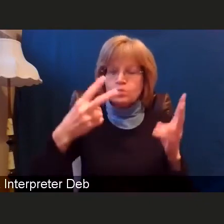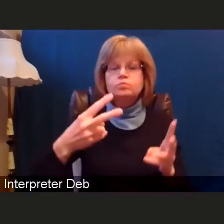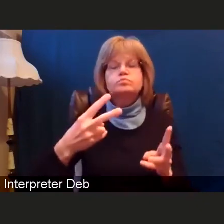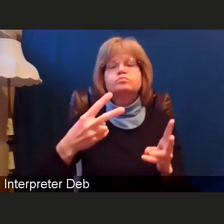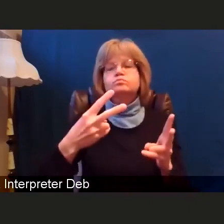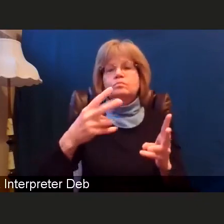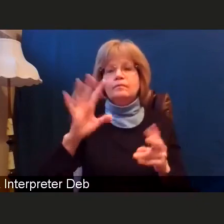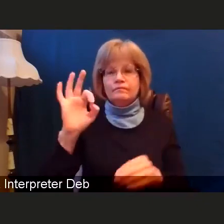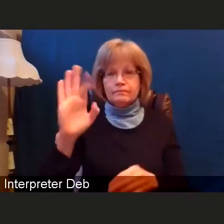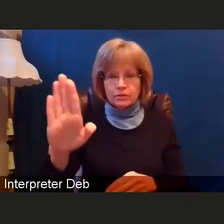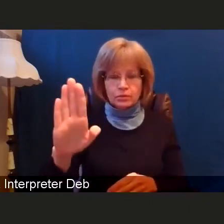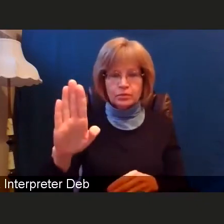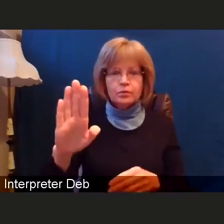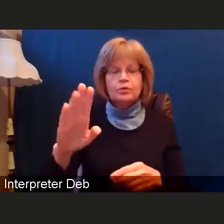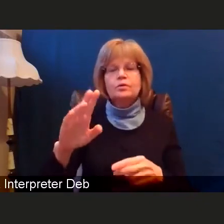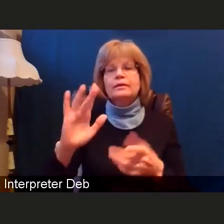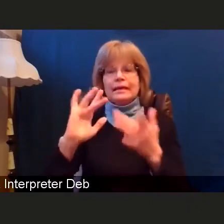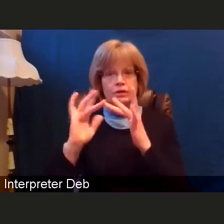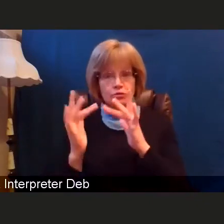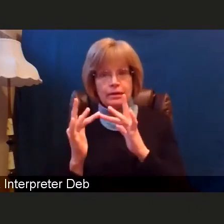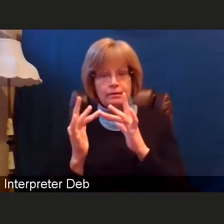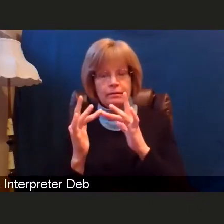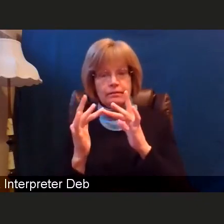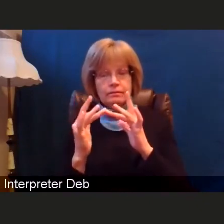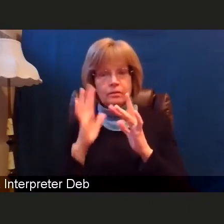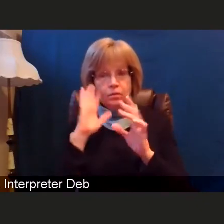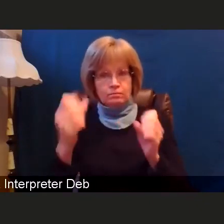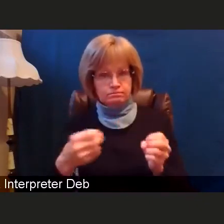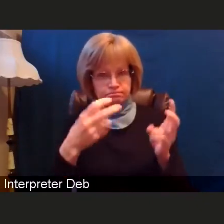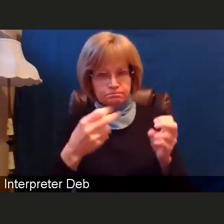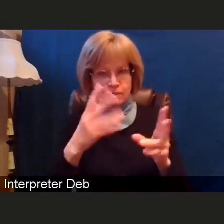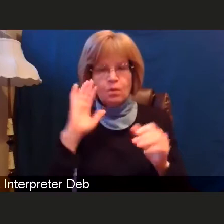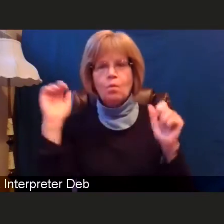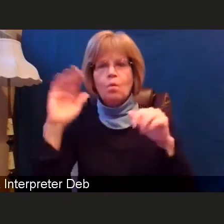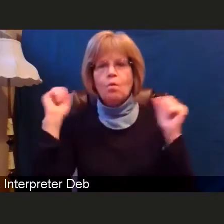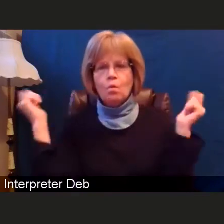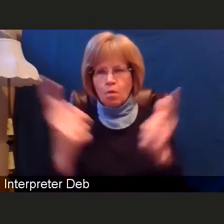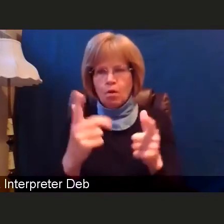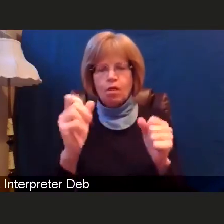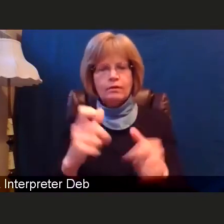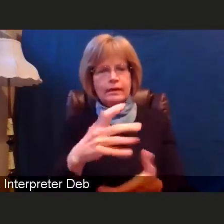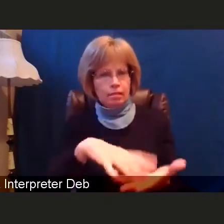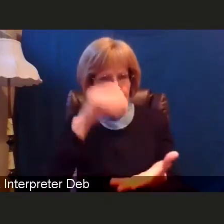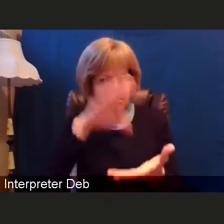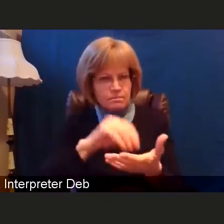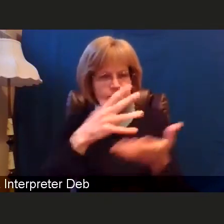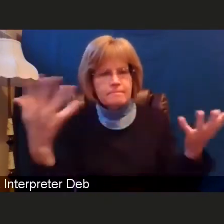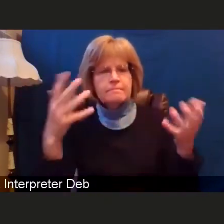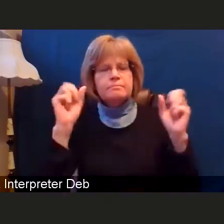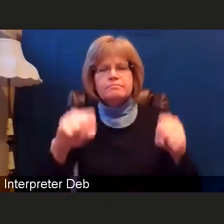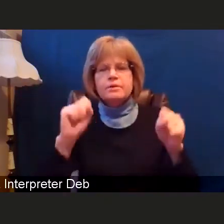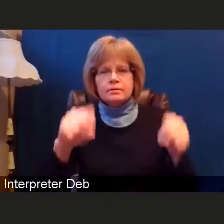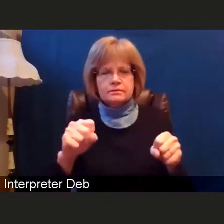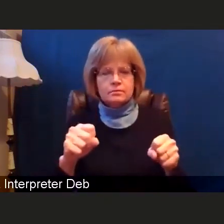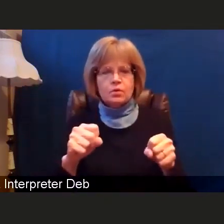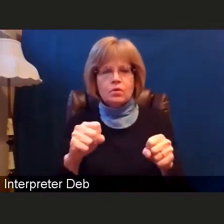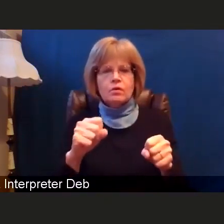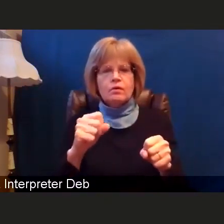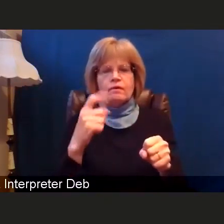and on the internet so that everybody can have an opportunity to learn as much as possible about where we are today